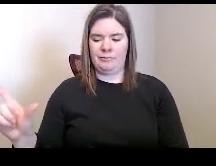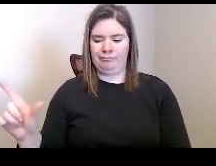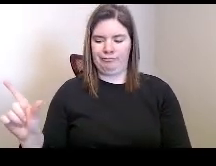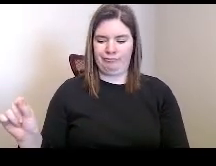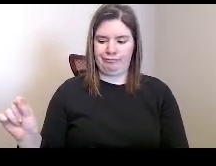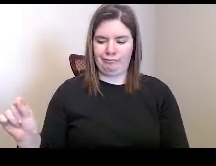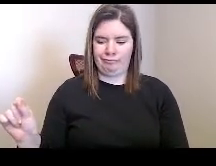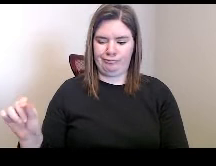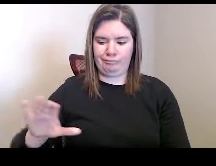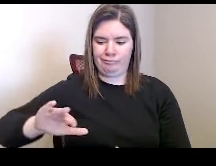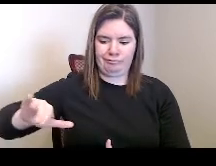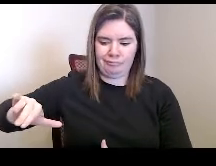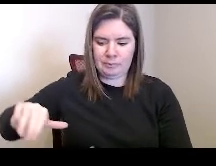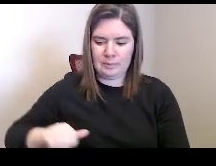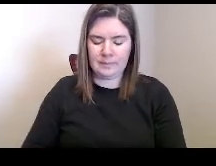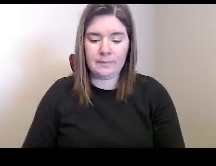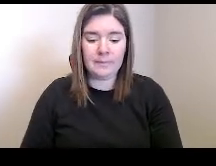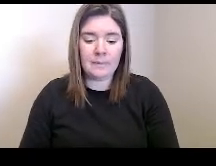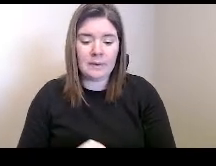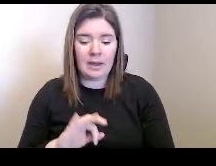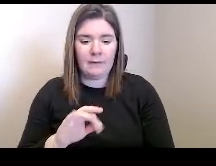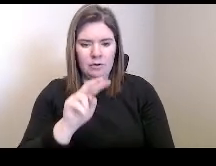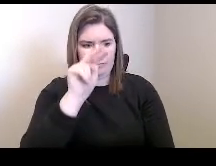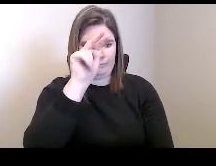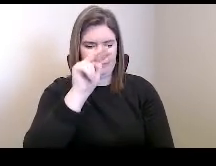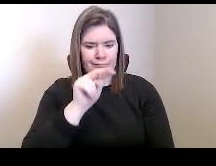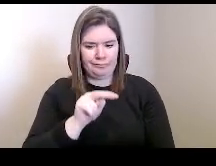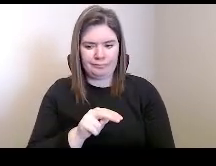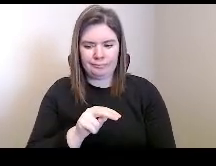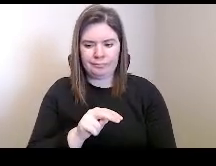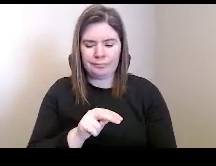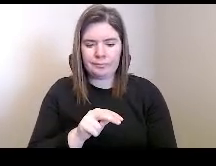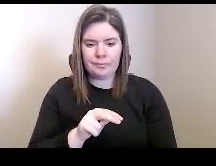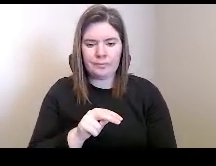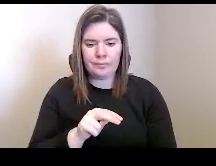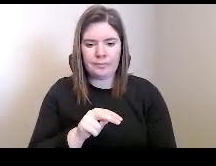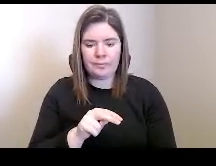And if you if you look down here, or if you are tab down here if you're using